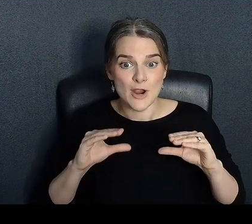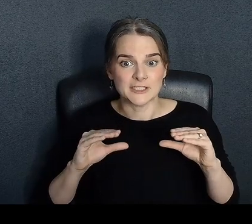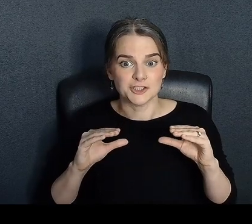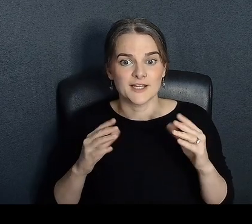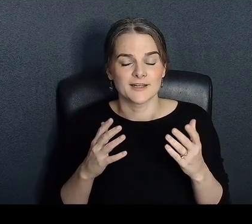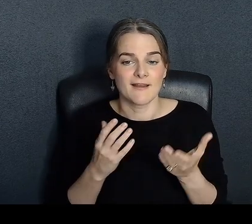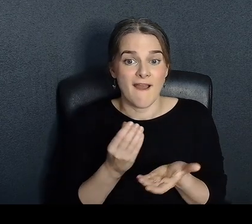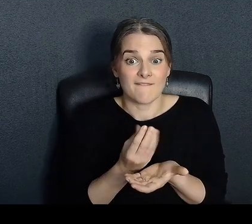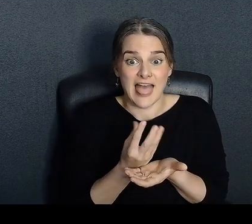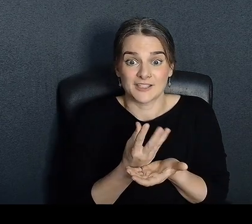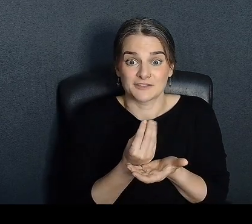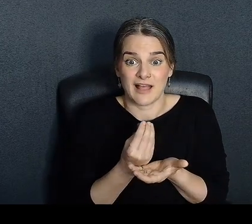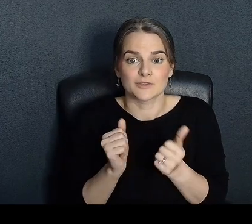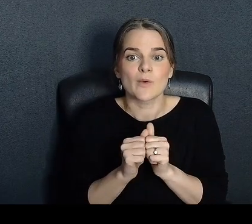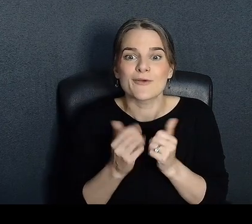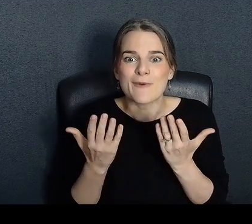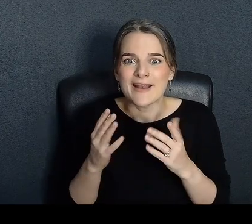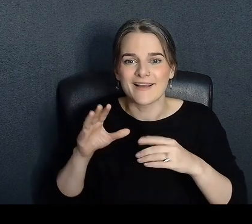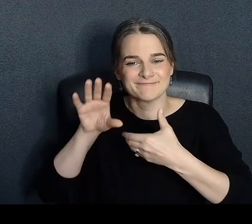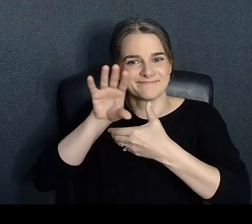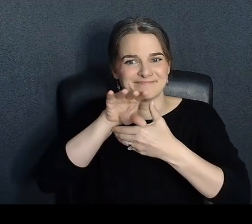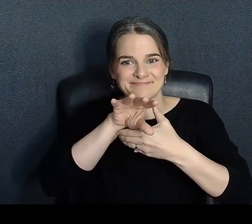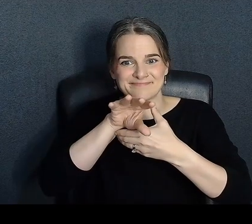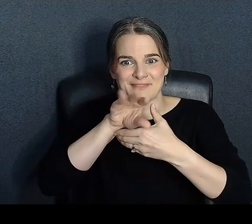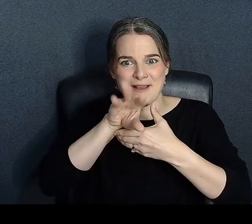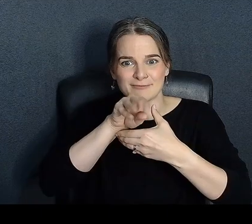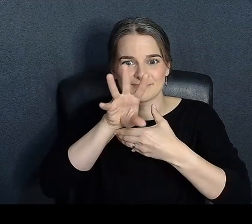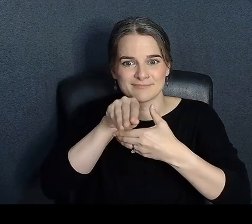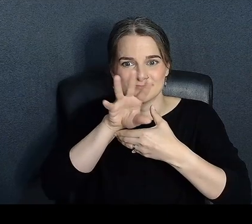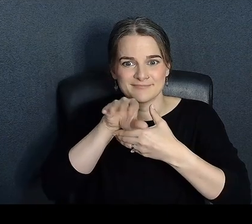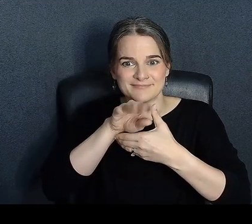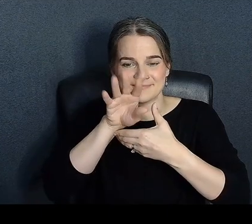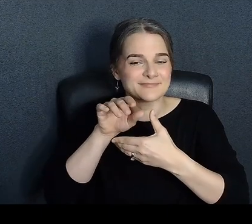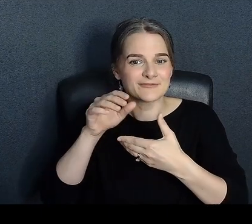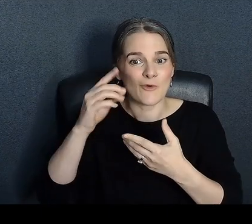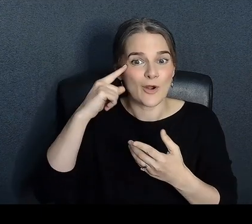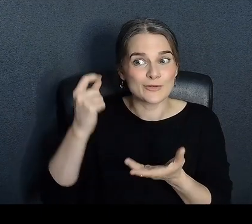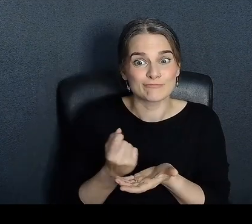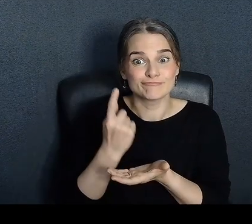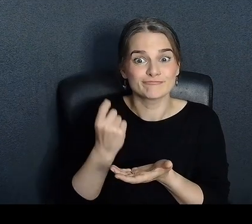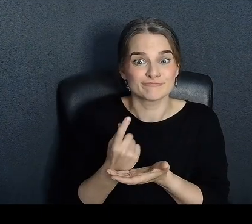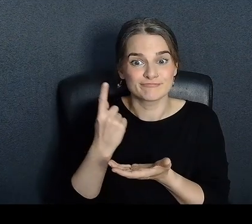with the camera flash. Live caption or live-- so Google Live Transcribe.